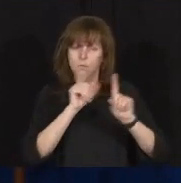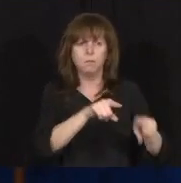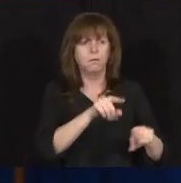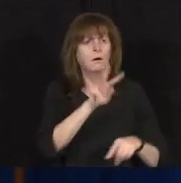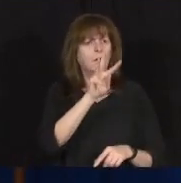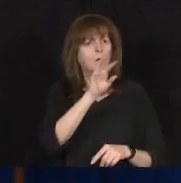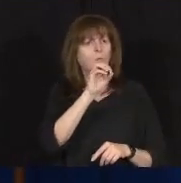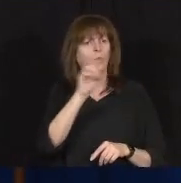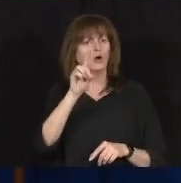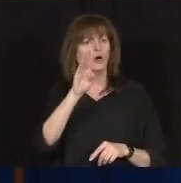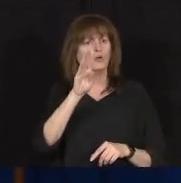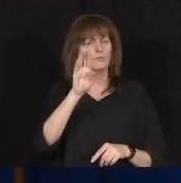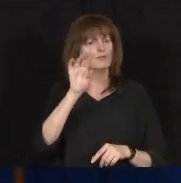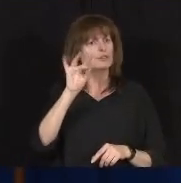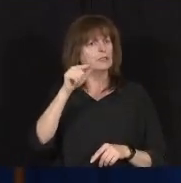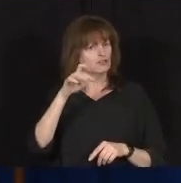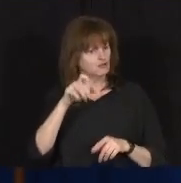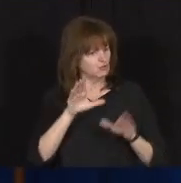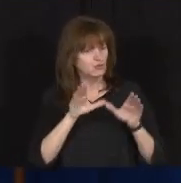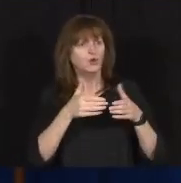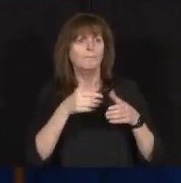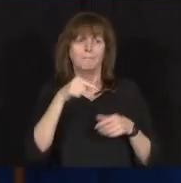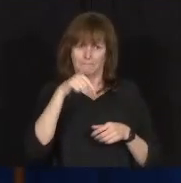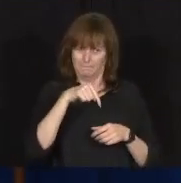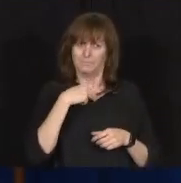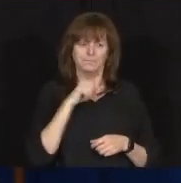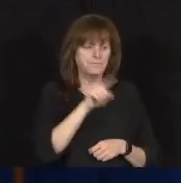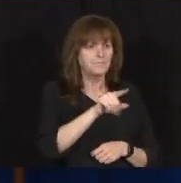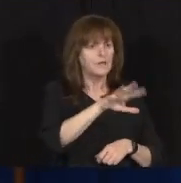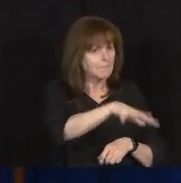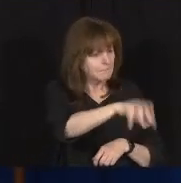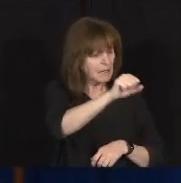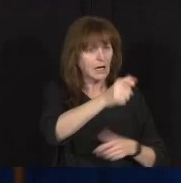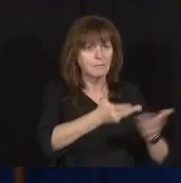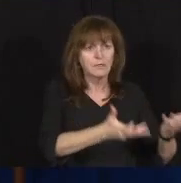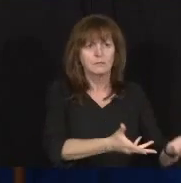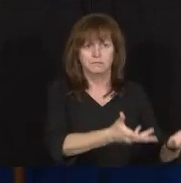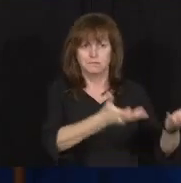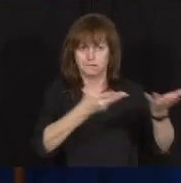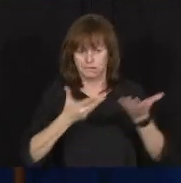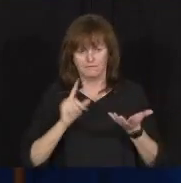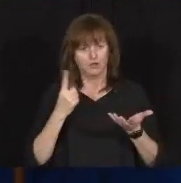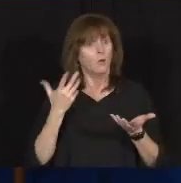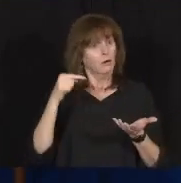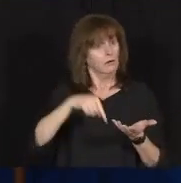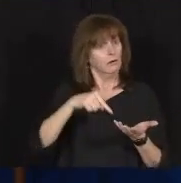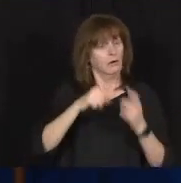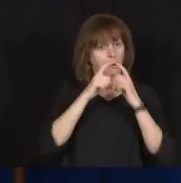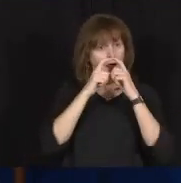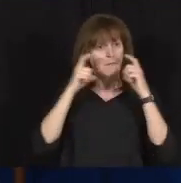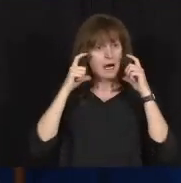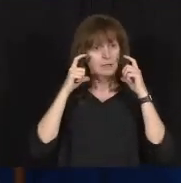in the millions, my friends , this is what t he workshop of Canada looks like. O